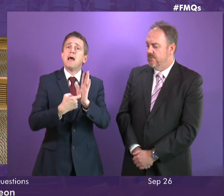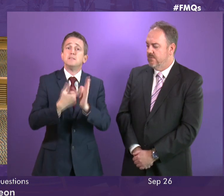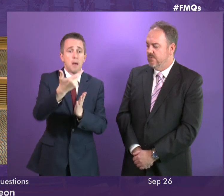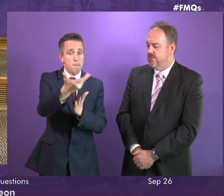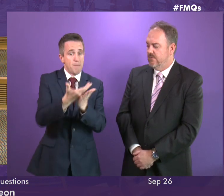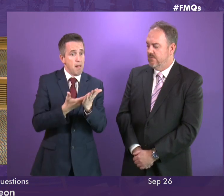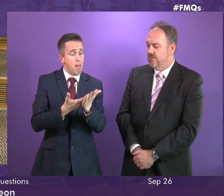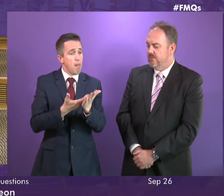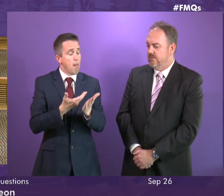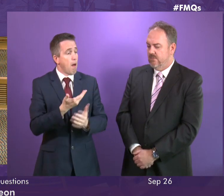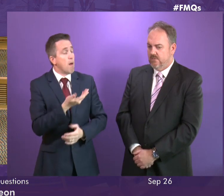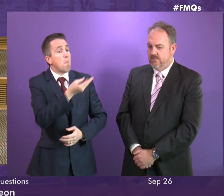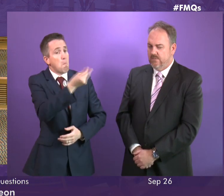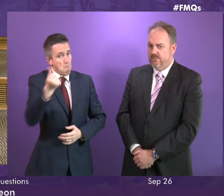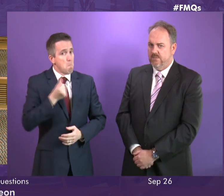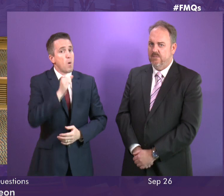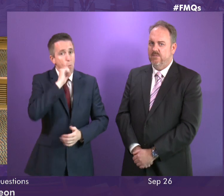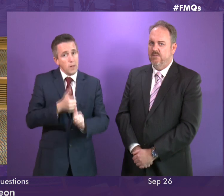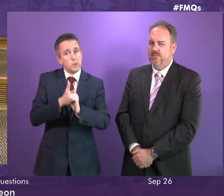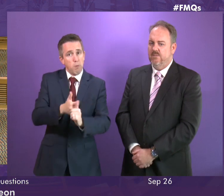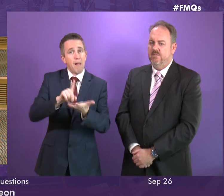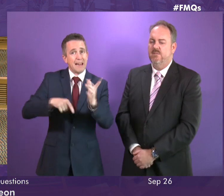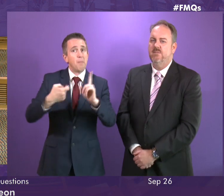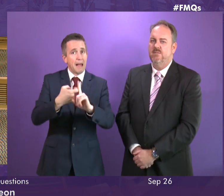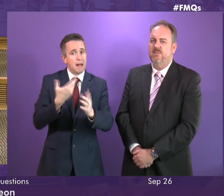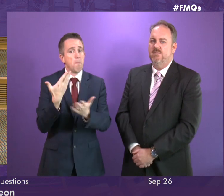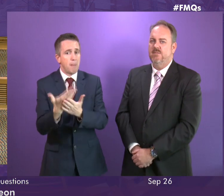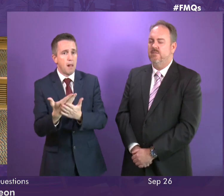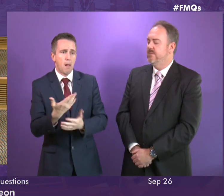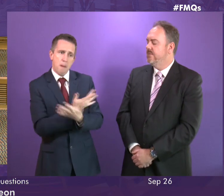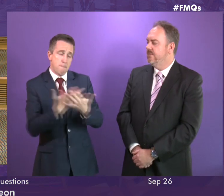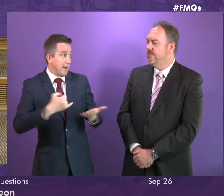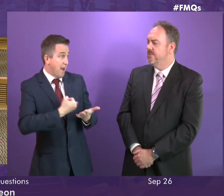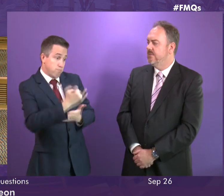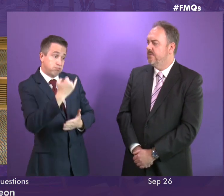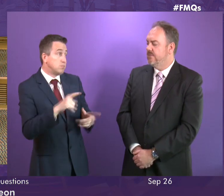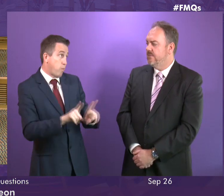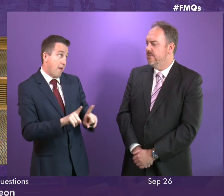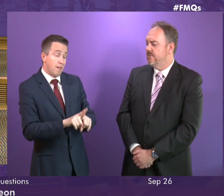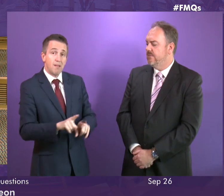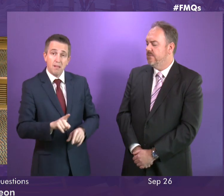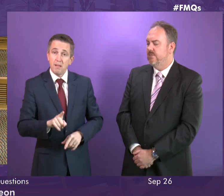do—I do not challenge that—but many do not. Jackson Carlaw: I did not say that.